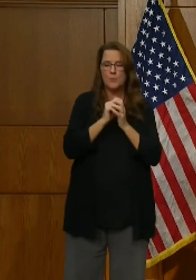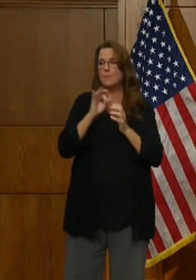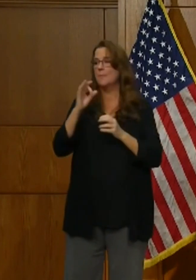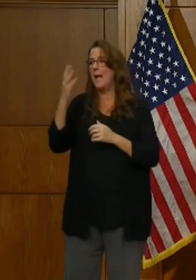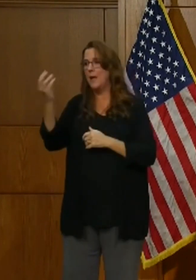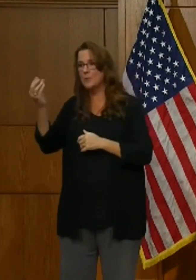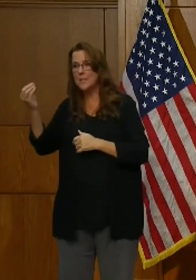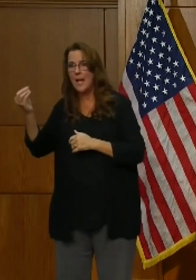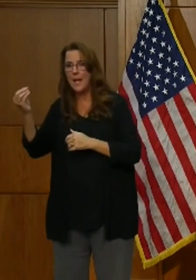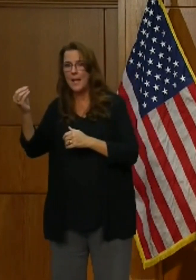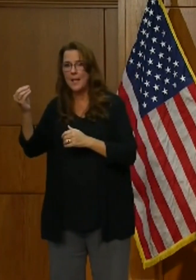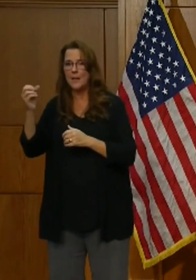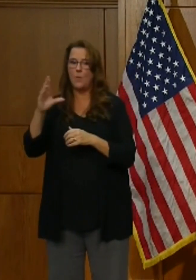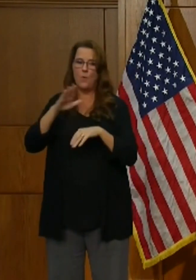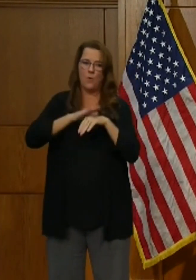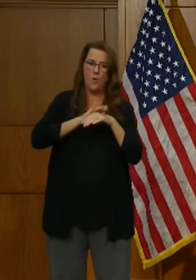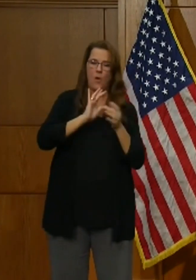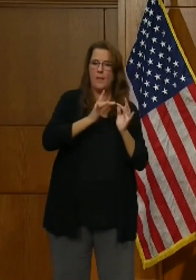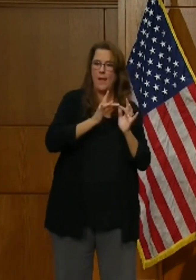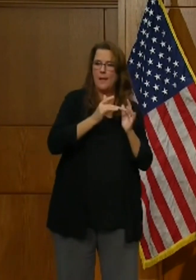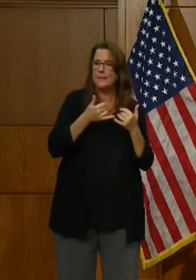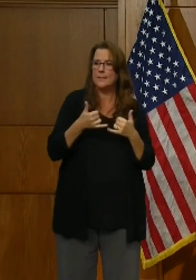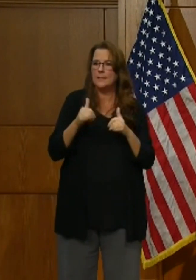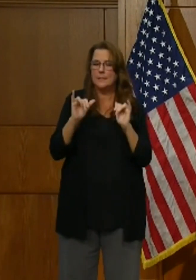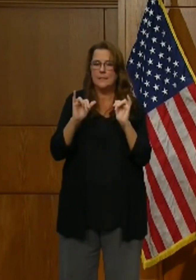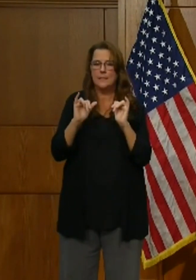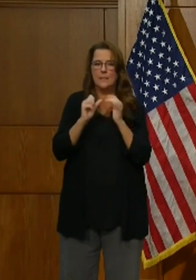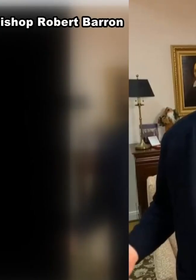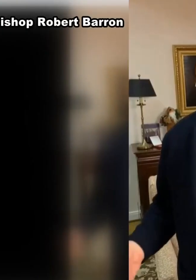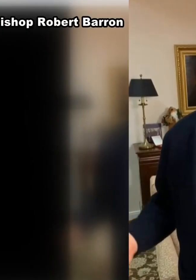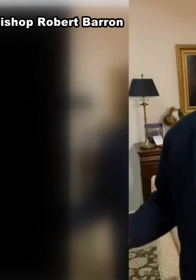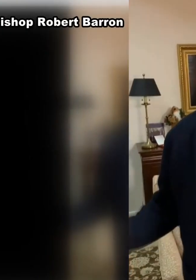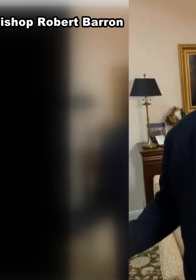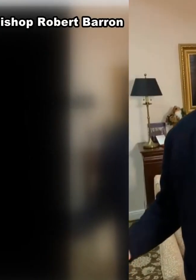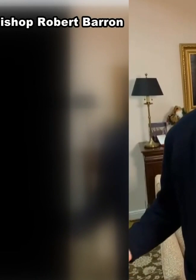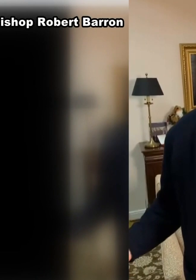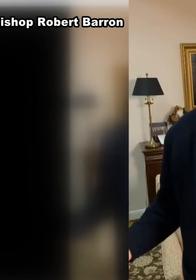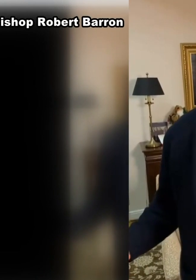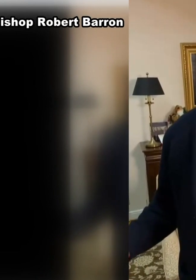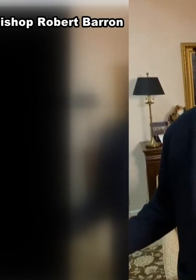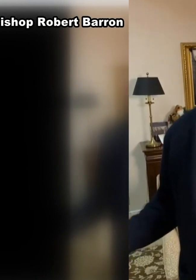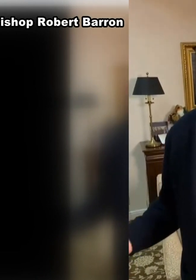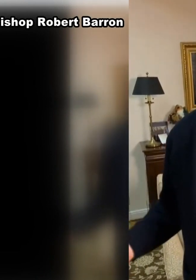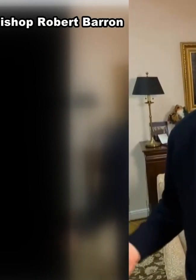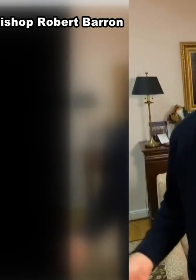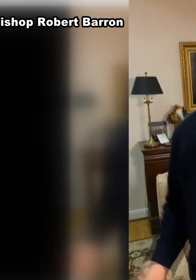SO NORTHAM IS PLEADING WITH FAITH LEADERS TO TAKE CAUTION AND LEAD BY EXAMPLE WORSHIP FAITH LEADERS TO TAKE CAUTION AND LEAD BY EXAMPLE WORSHIP WITH A MASK ON IT’S AND LEAD BY EXAMPLE WORSHIP WITH A MASK ON IT’S STILL WORSHIP. WITH A MASK ON IT’S STILL WORSHIP. WORSHIP OUTSIDE OUR WORSHIP